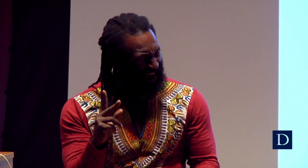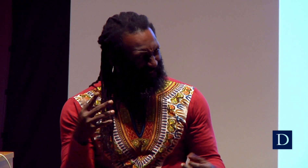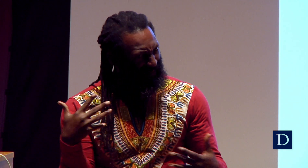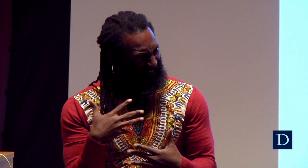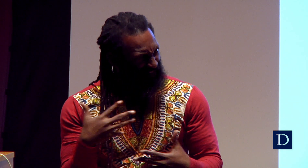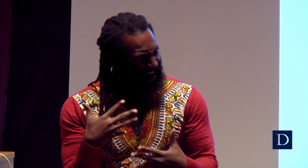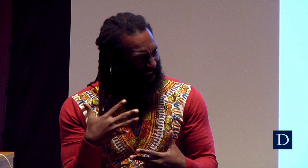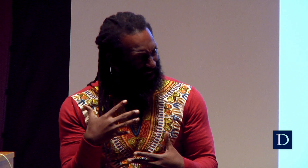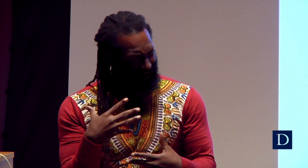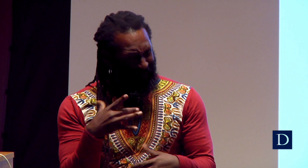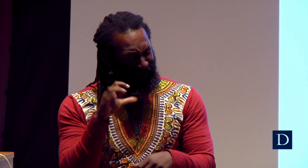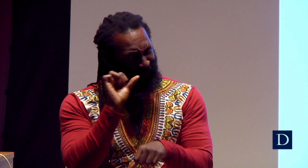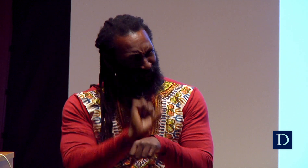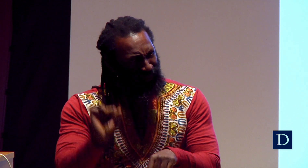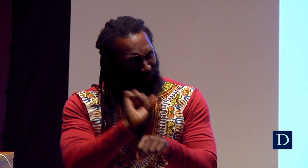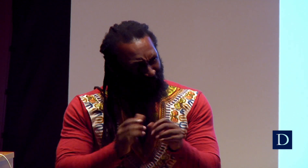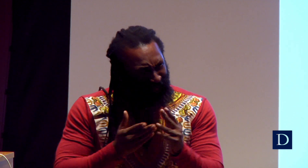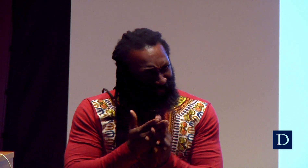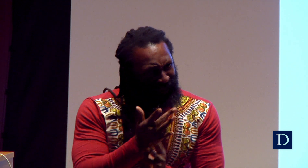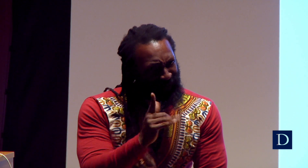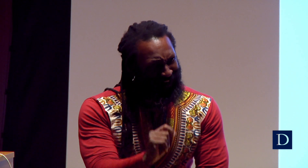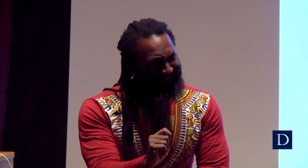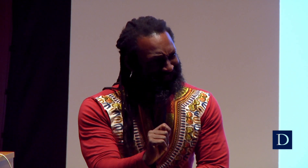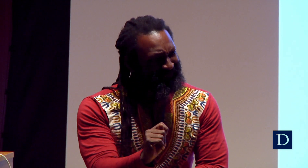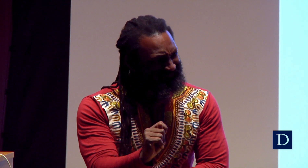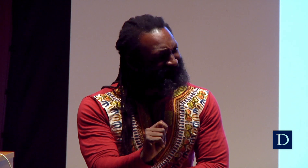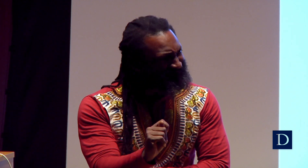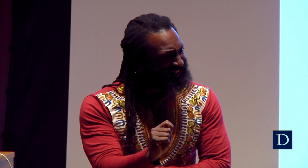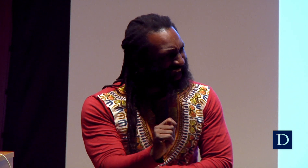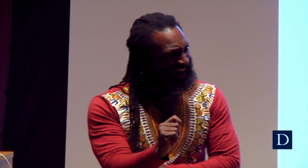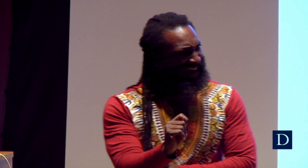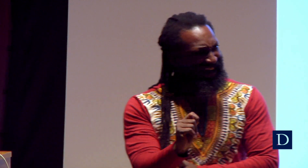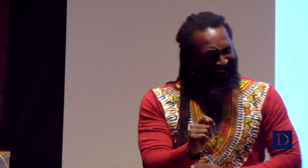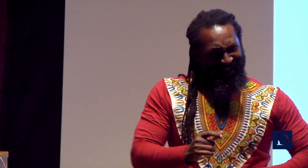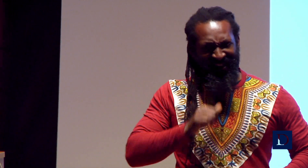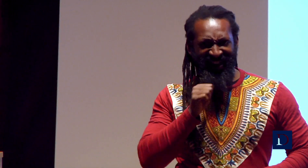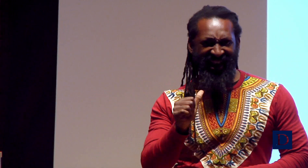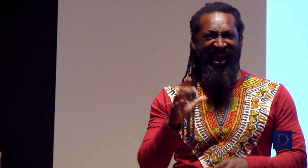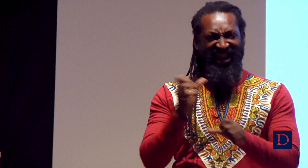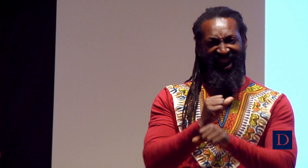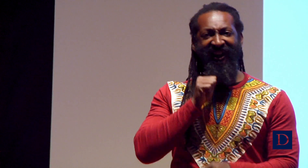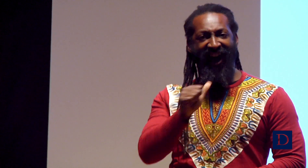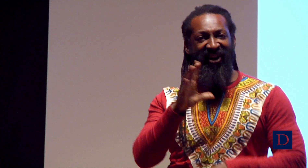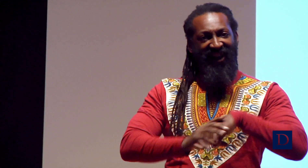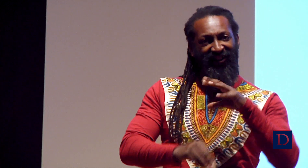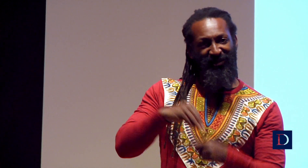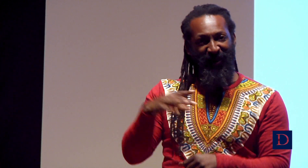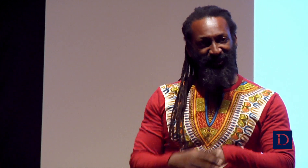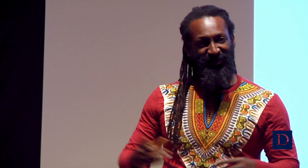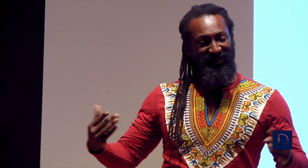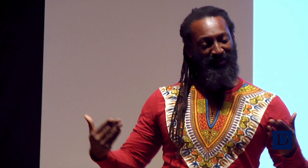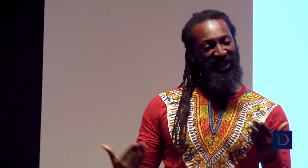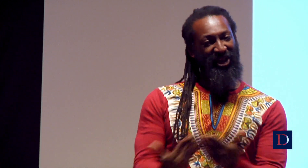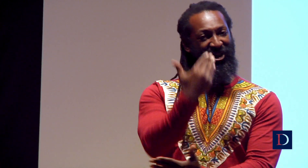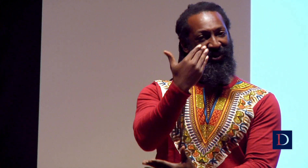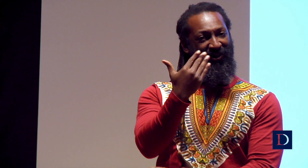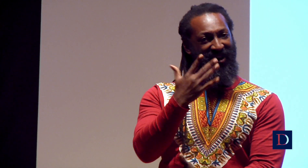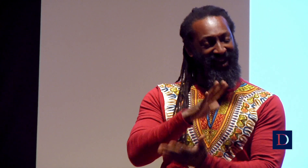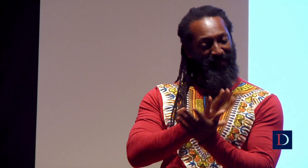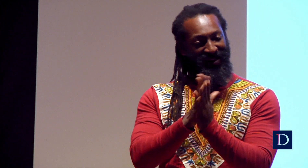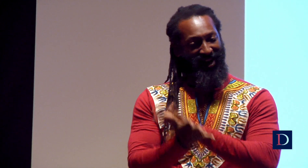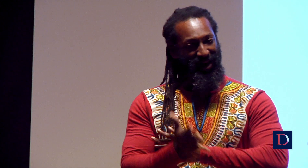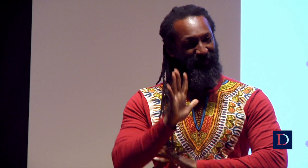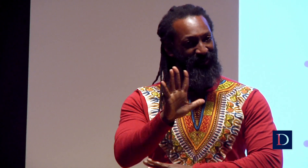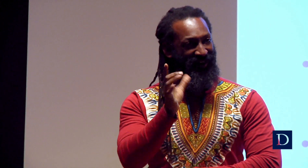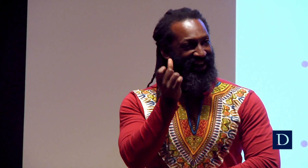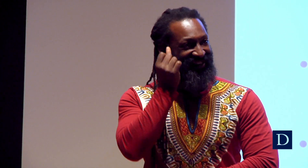So it’s okay. It’s okay to be afraid, but you have to work through it, right? We need to get uncomfortable with something new.